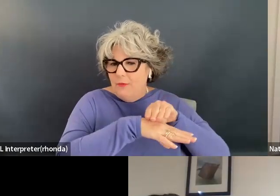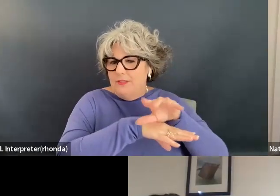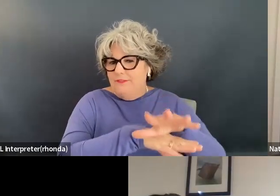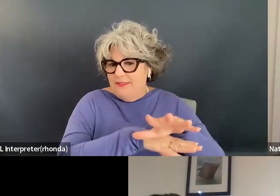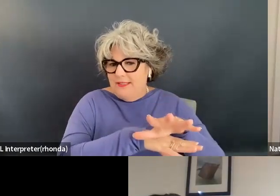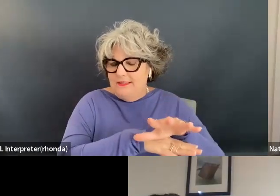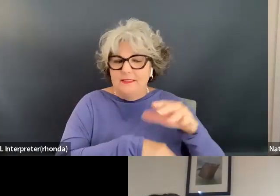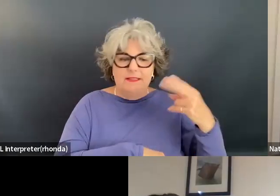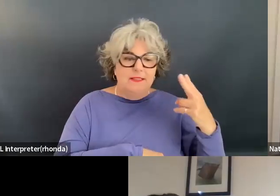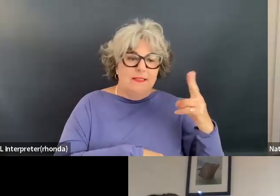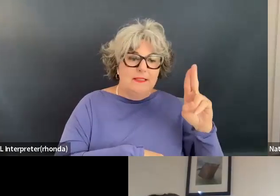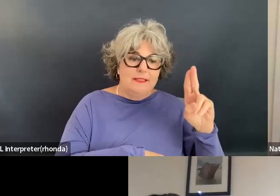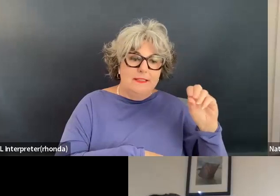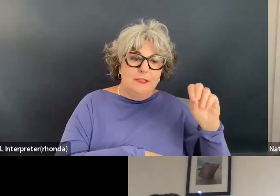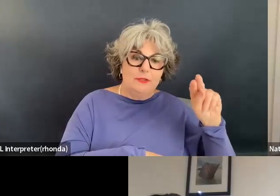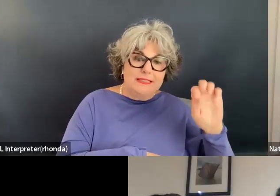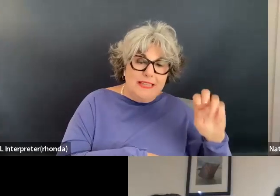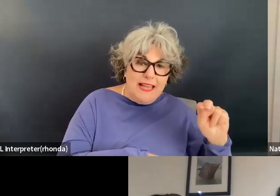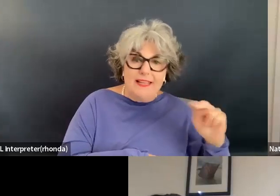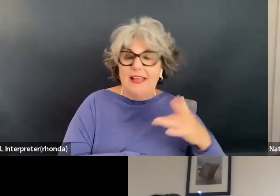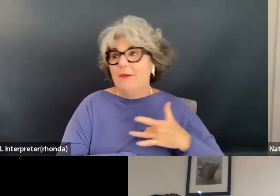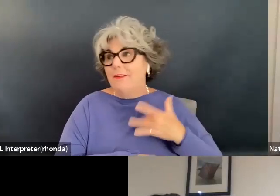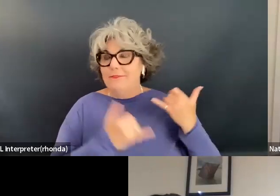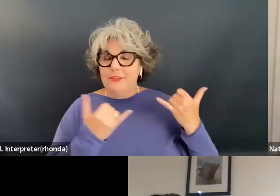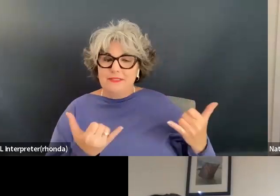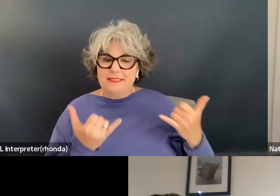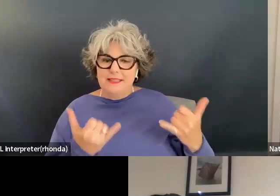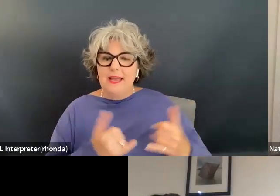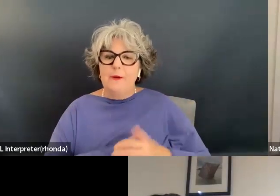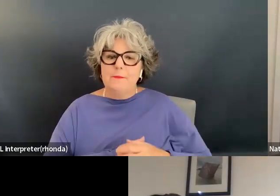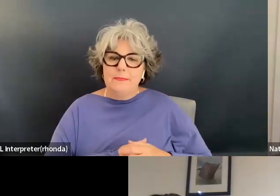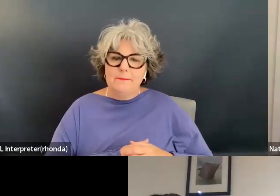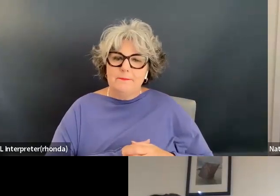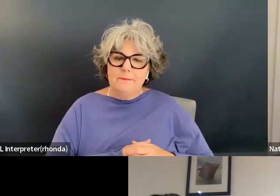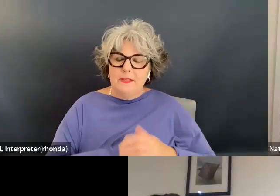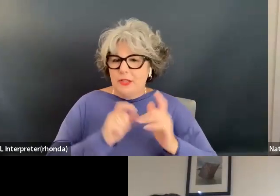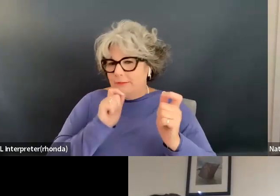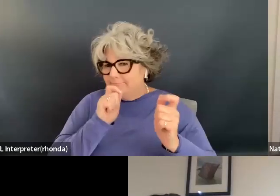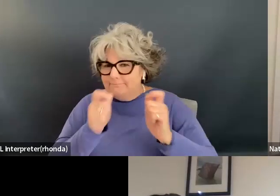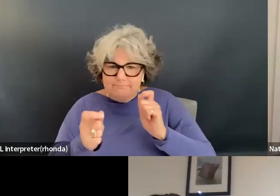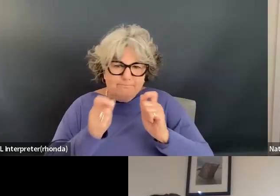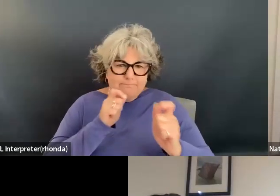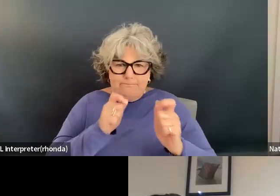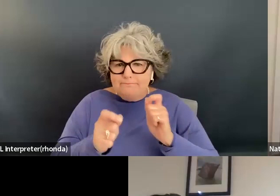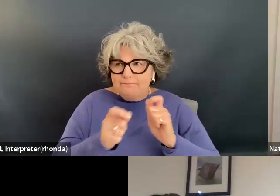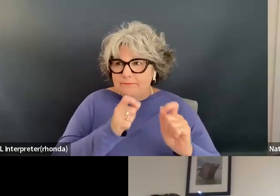and how he's feeling now. So throughout the edit, I was like with my editor, I was like, "Okay, hold on.